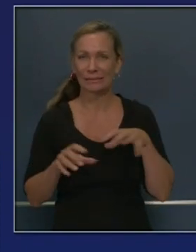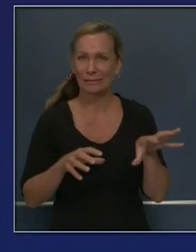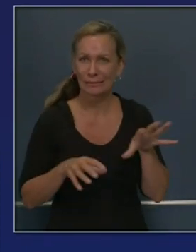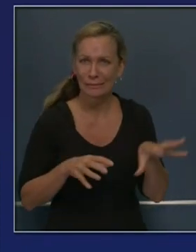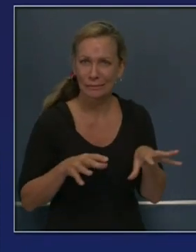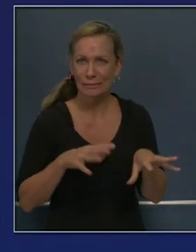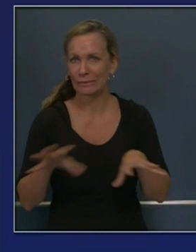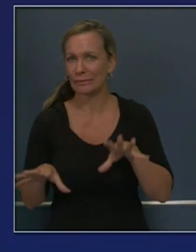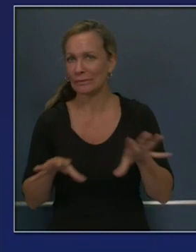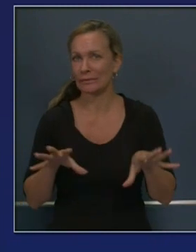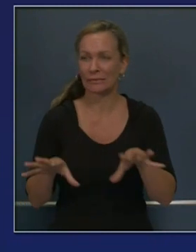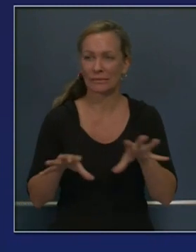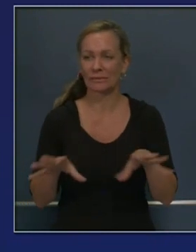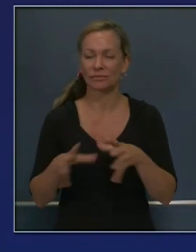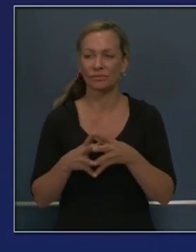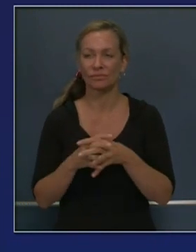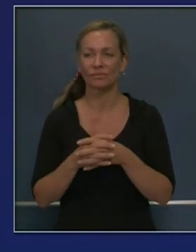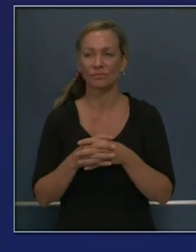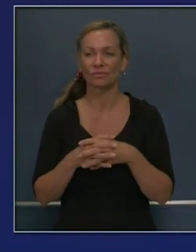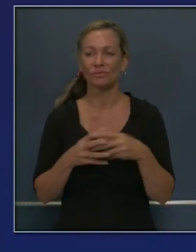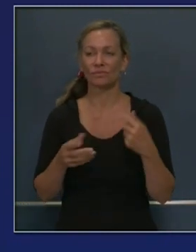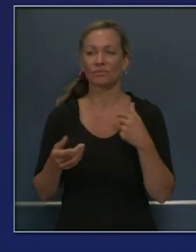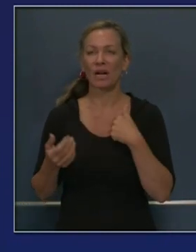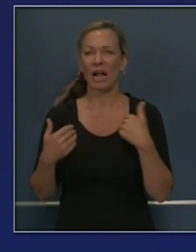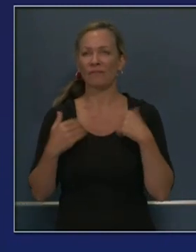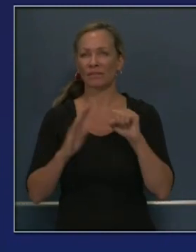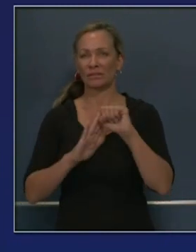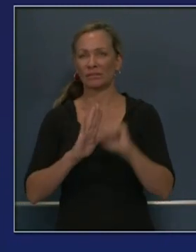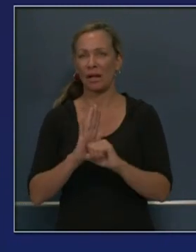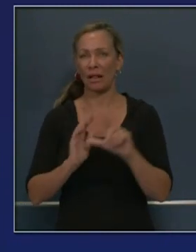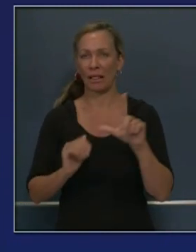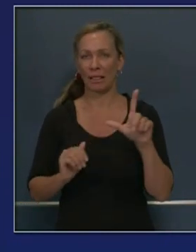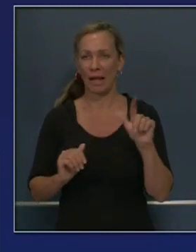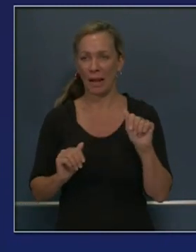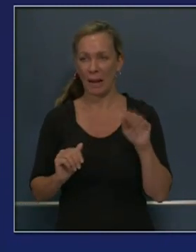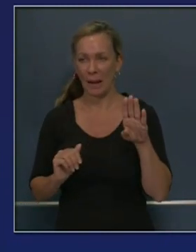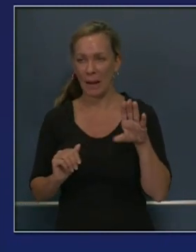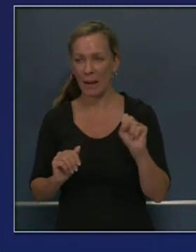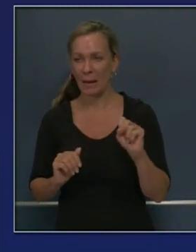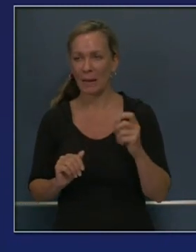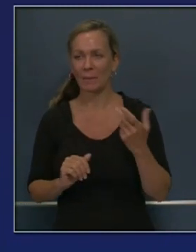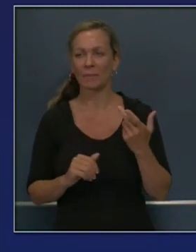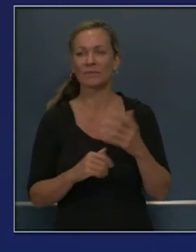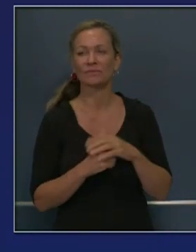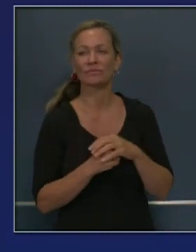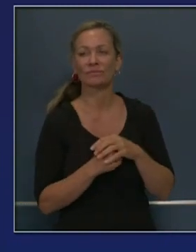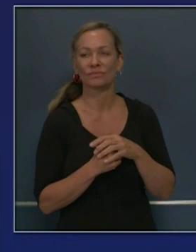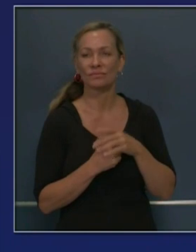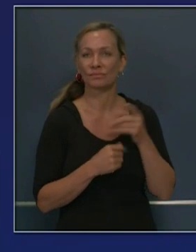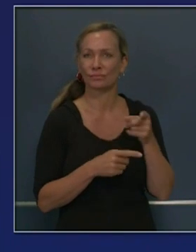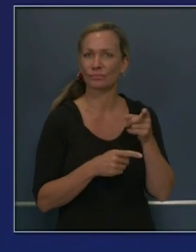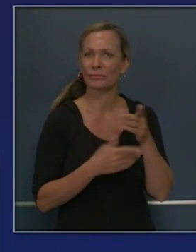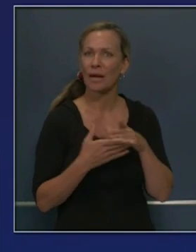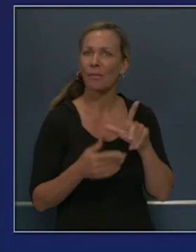EXPERIENCING SOME DISTRACTION BECAUSE OF WILDFIRES WE HAVE